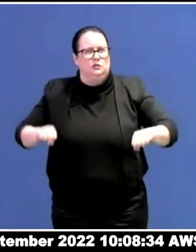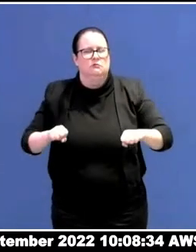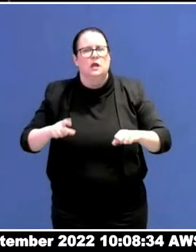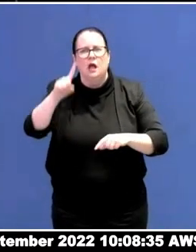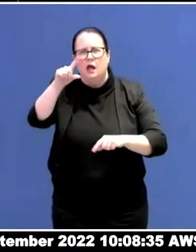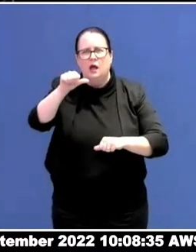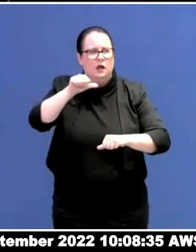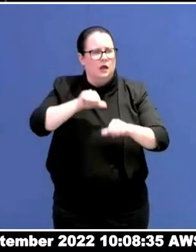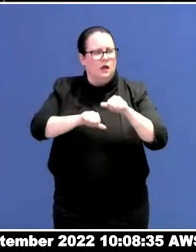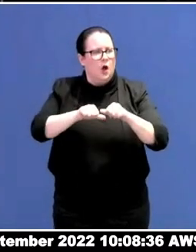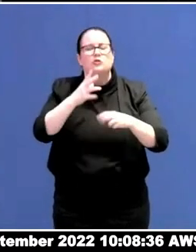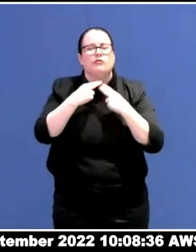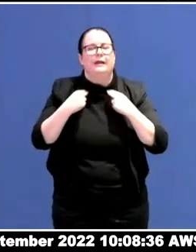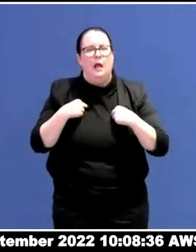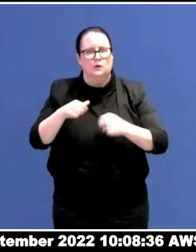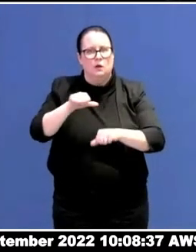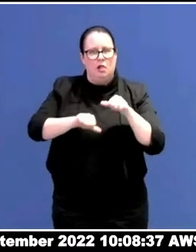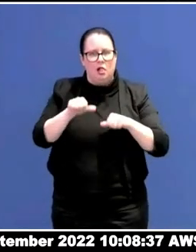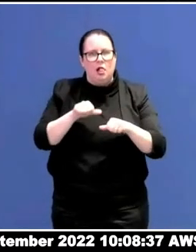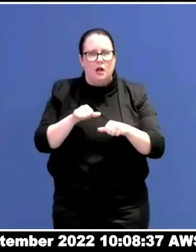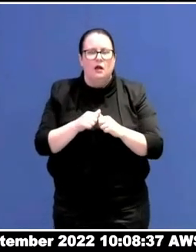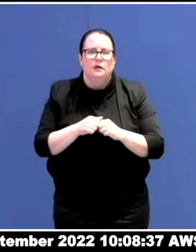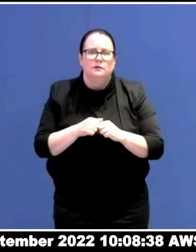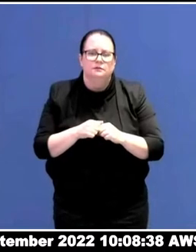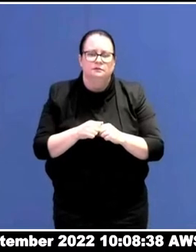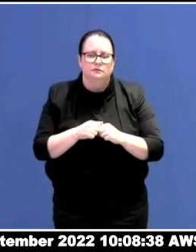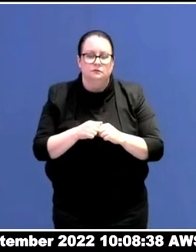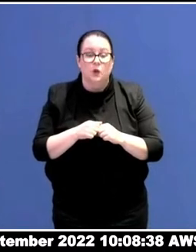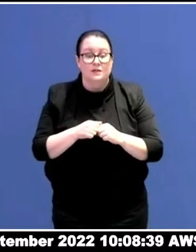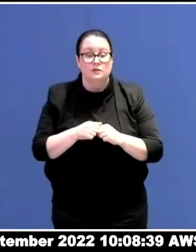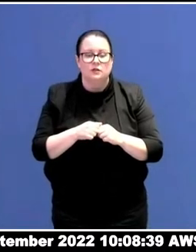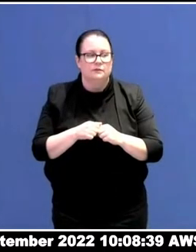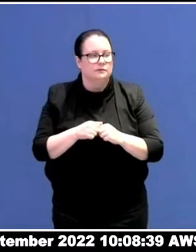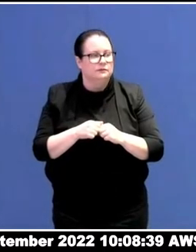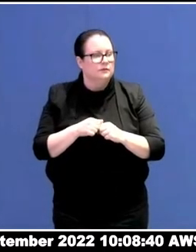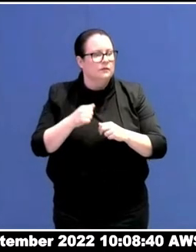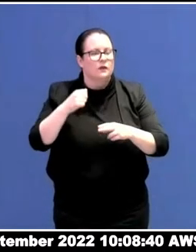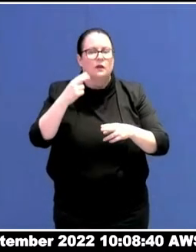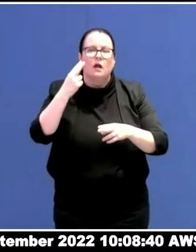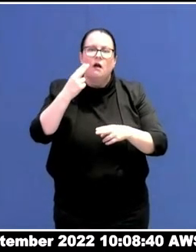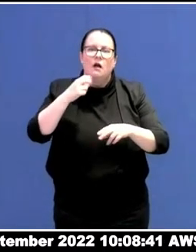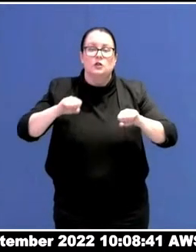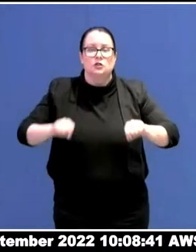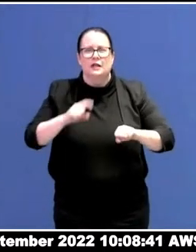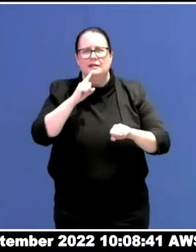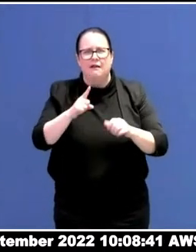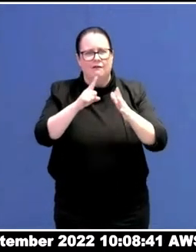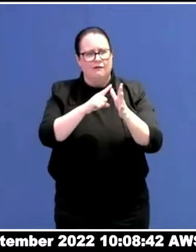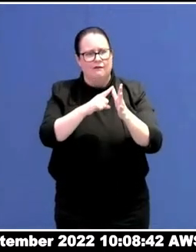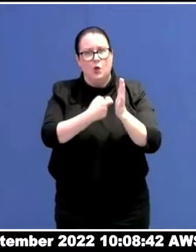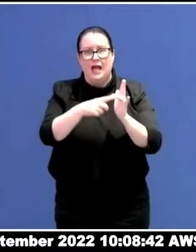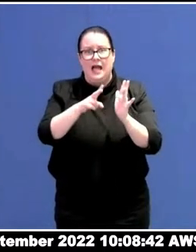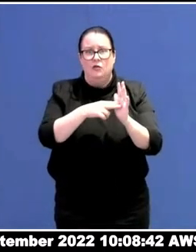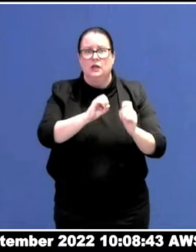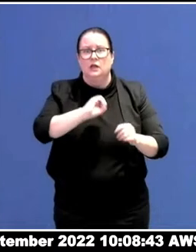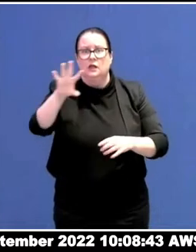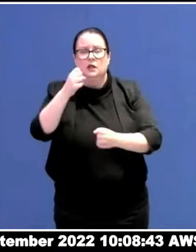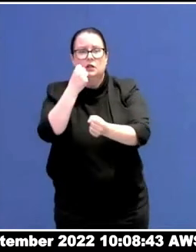Sure. CHAIR: In order for Aaron to go to the juvenile detention centre, he